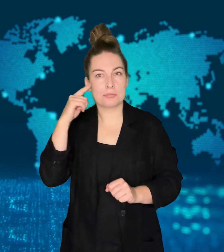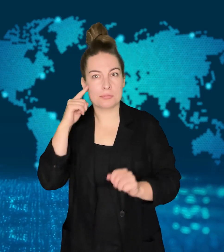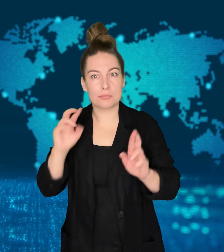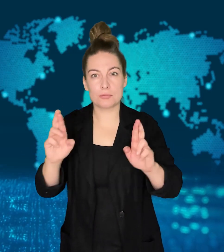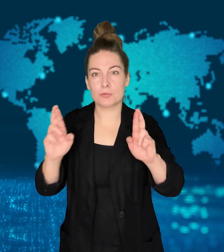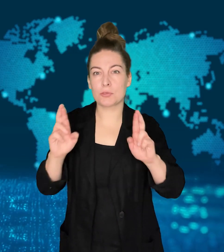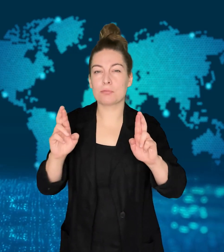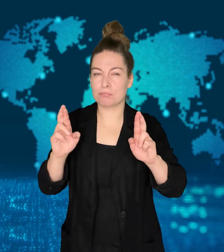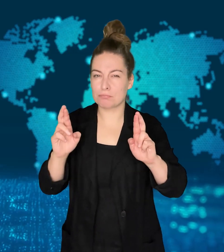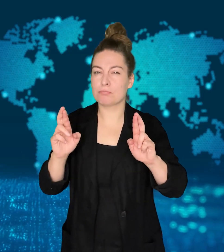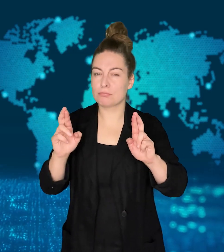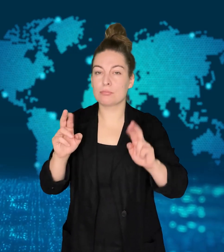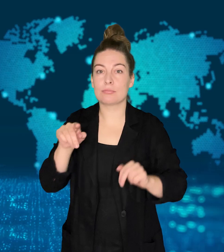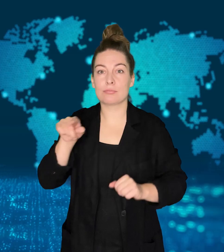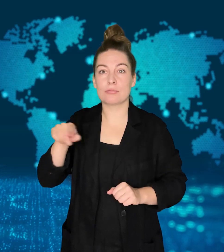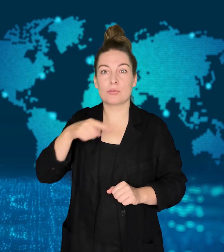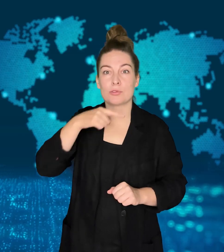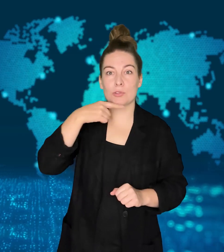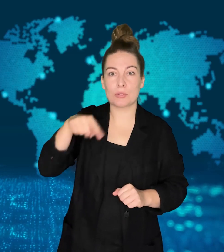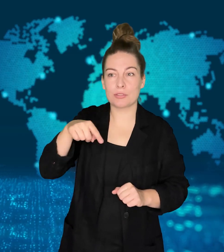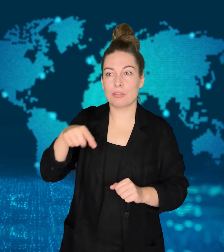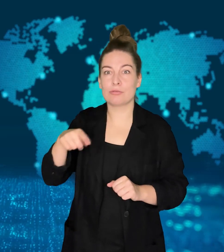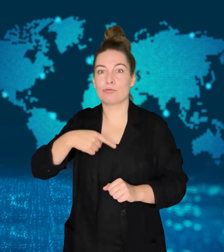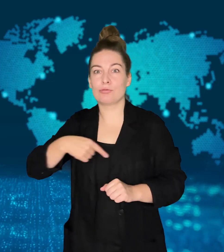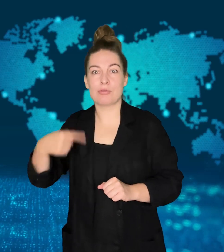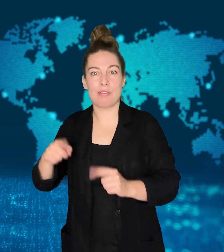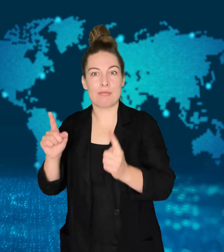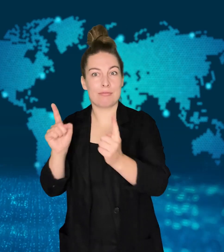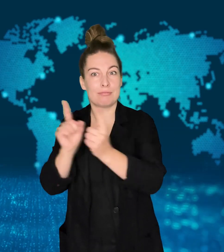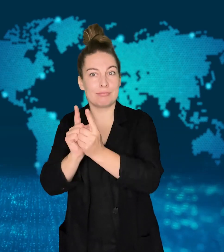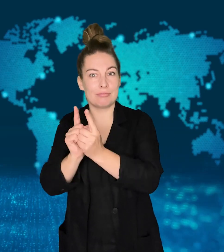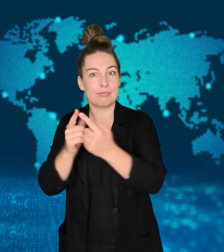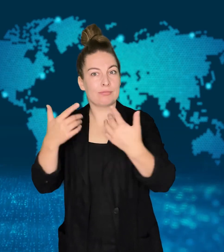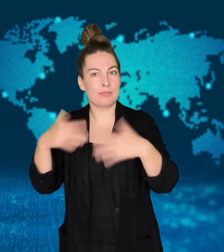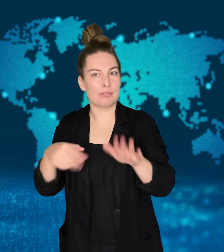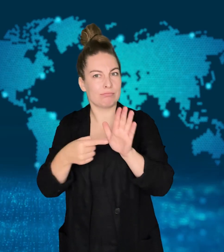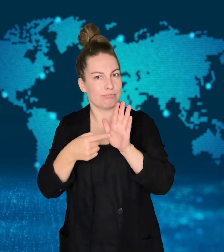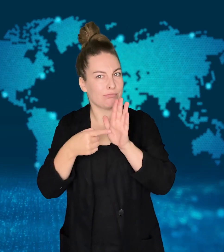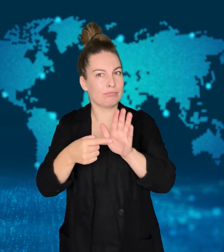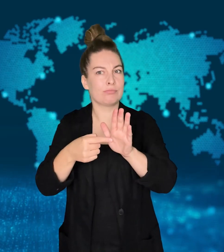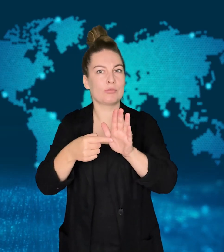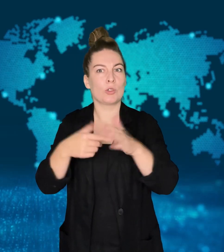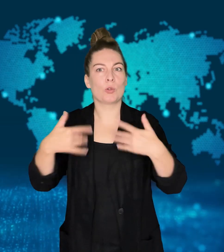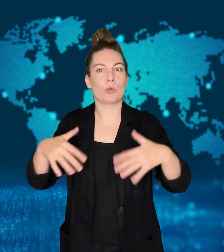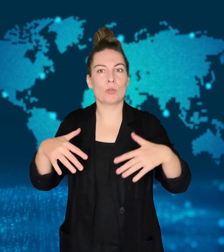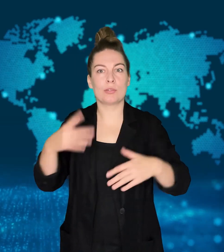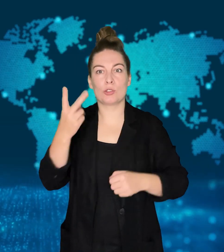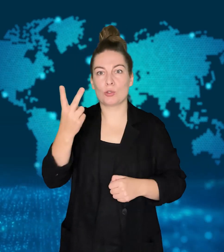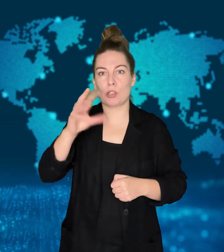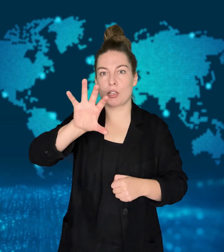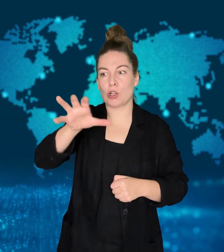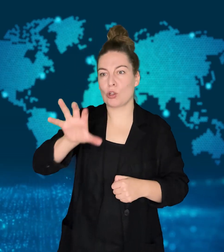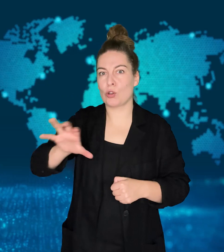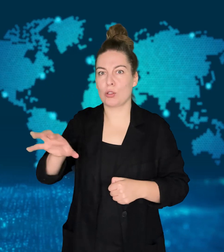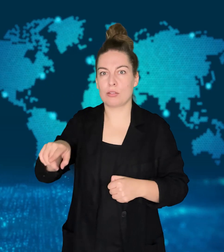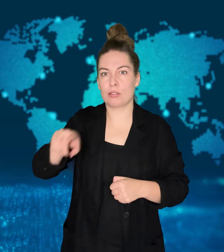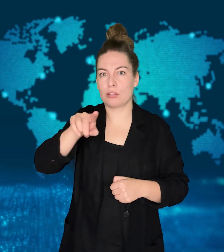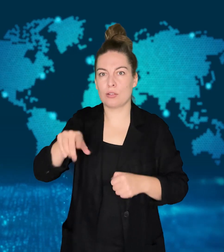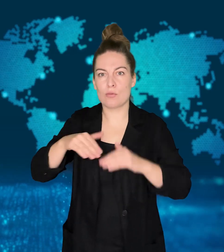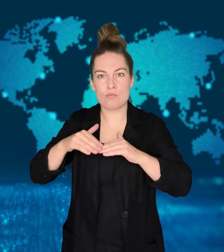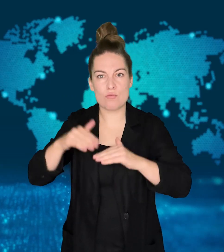the two countries as they seek to strengthen their partnership